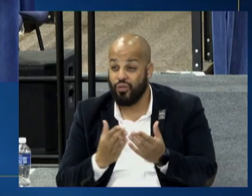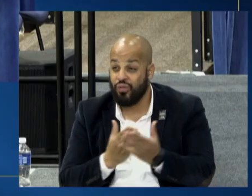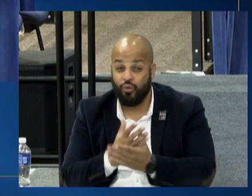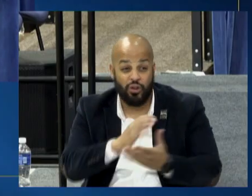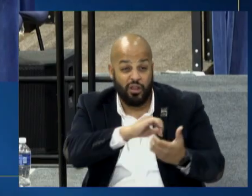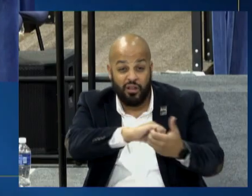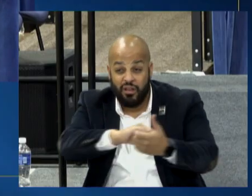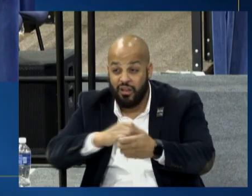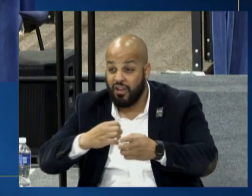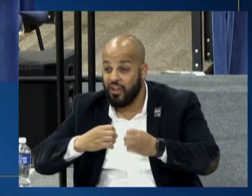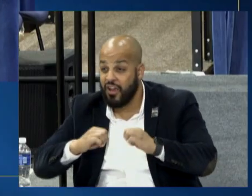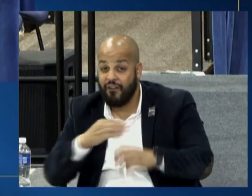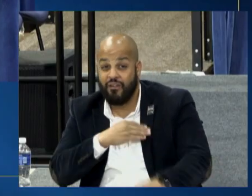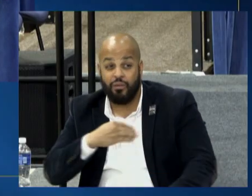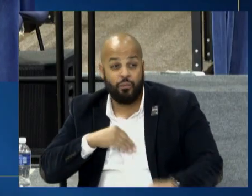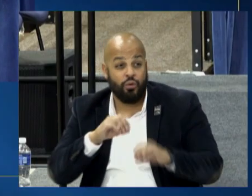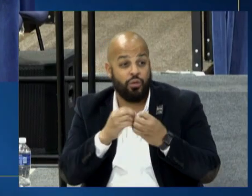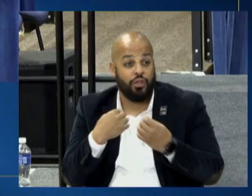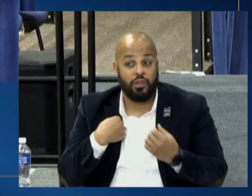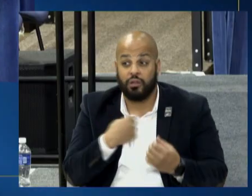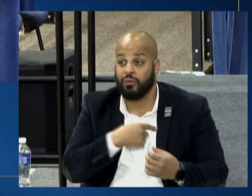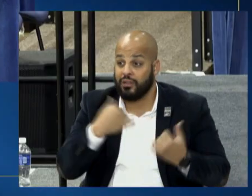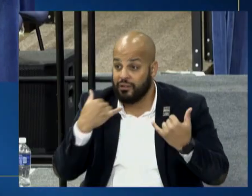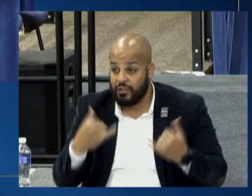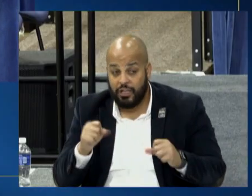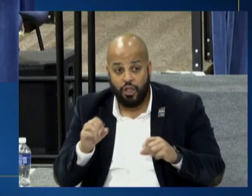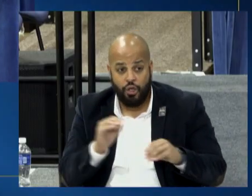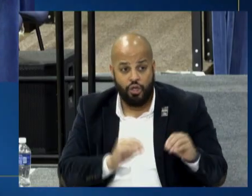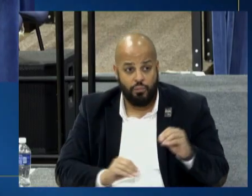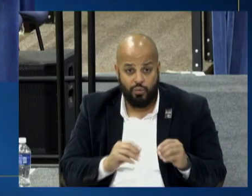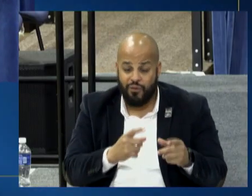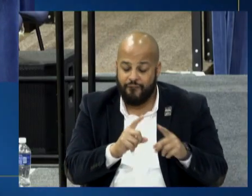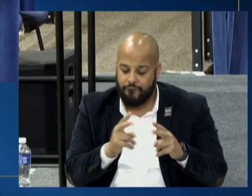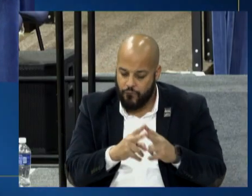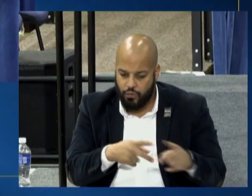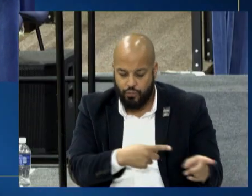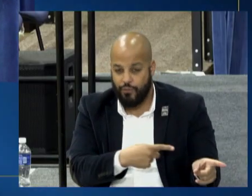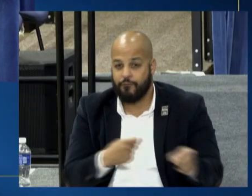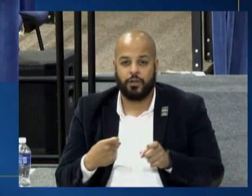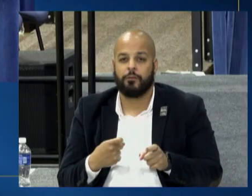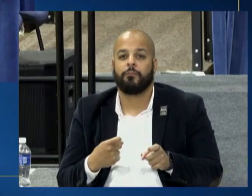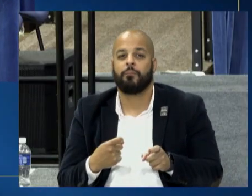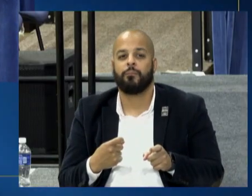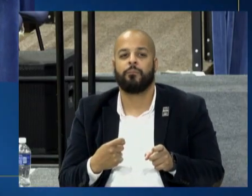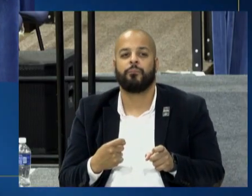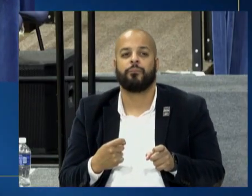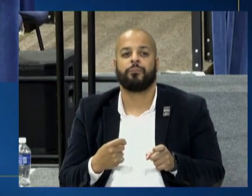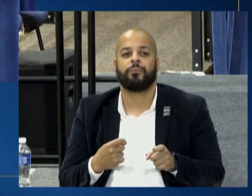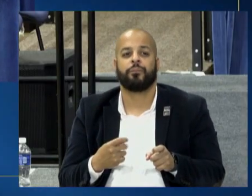we are gaining momentum to move at the speed of industry innovation. And it has matured so much